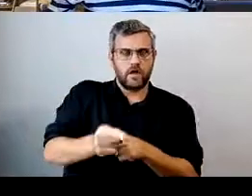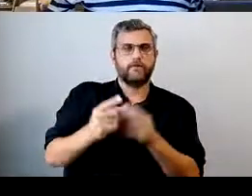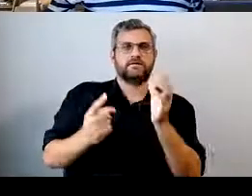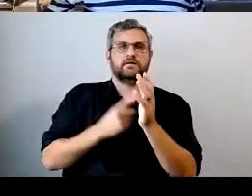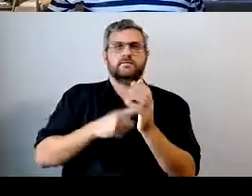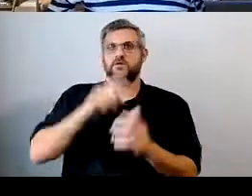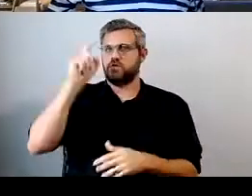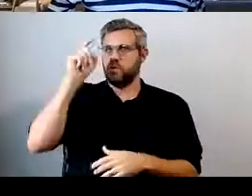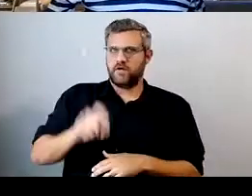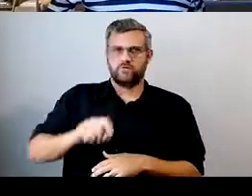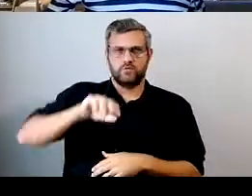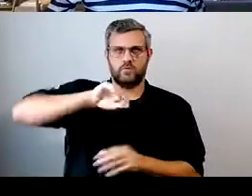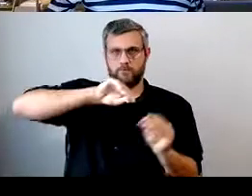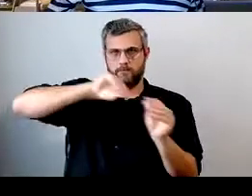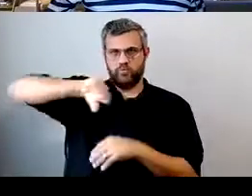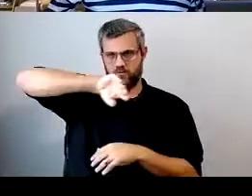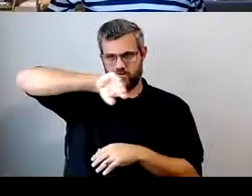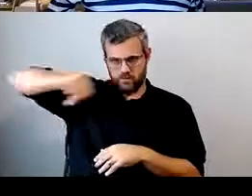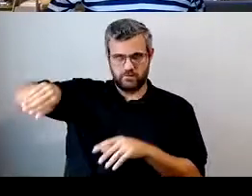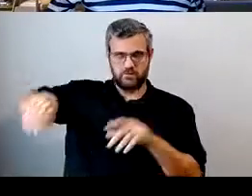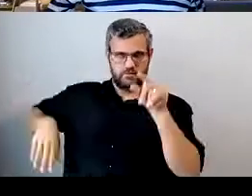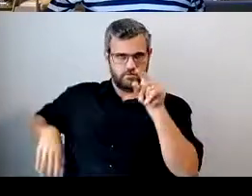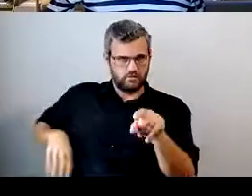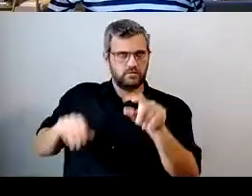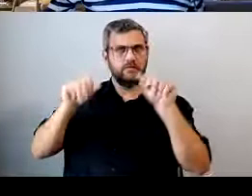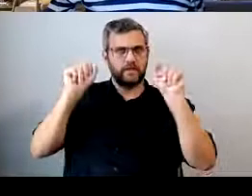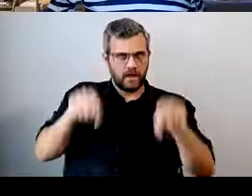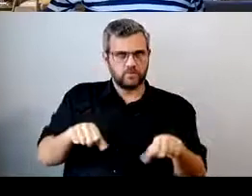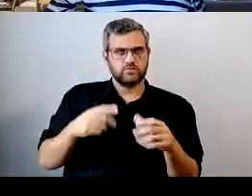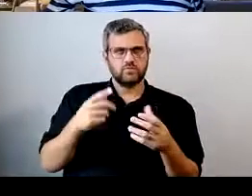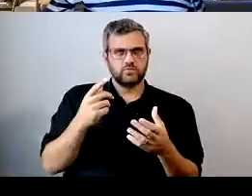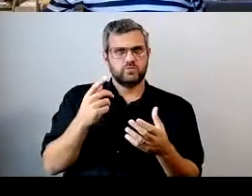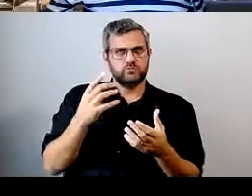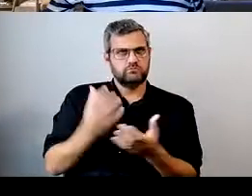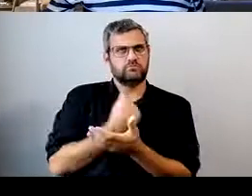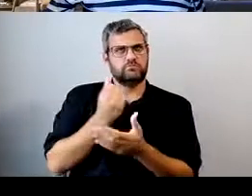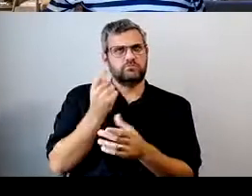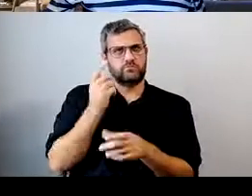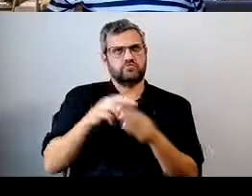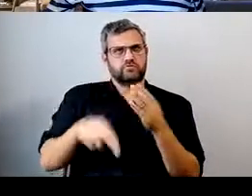of the way in order to be able to obtain the result that you want for your child